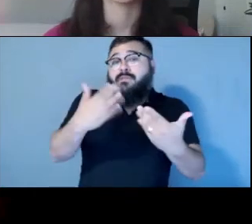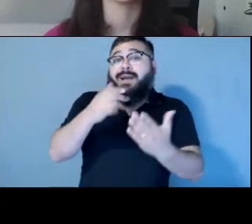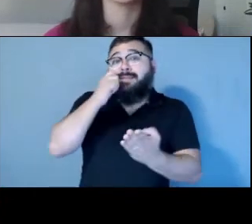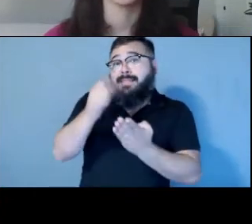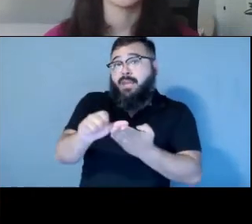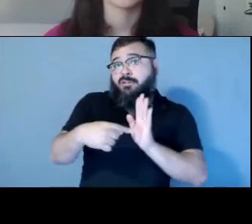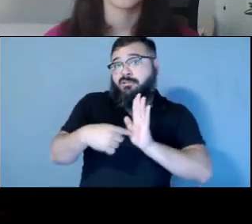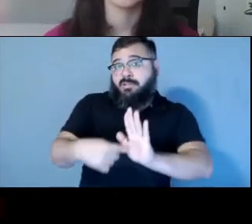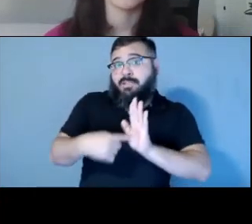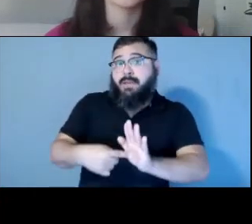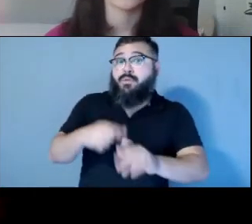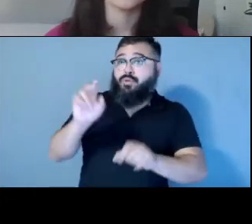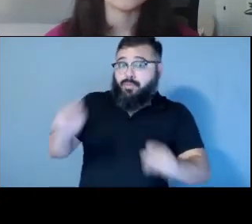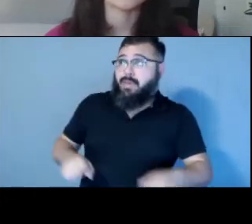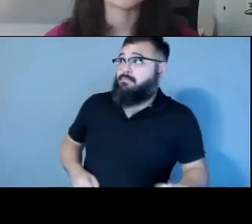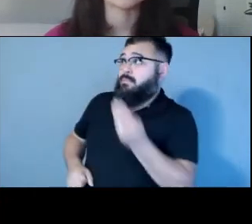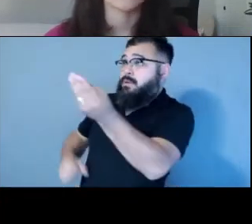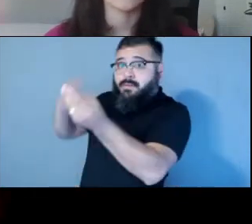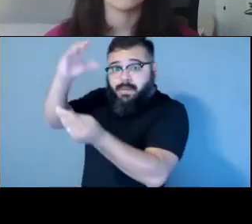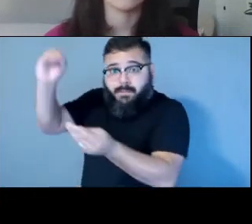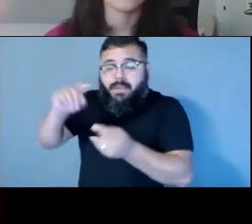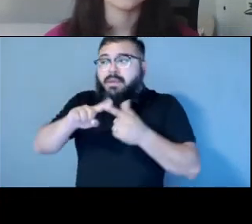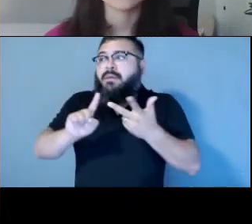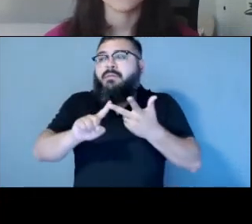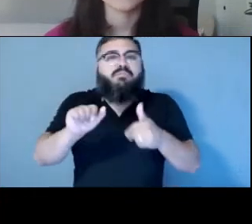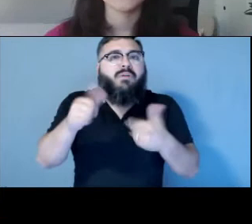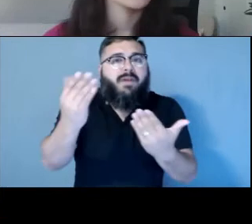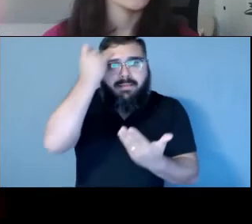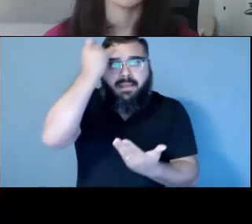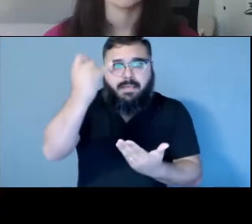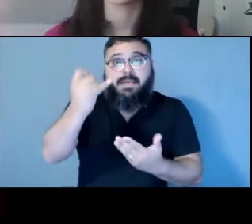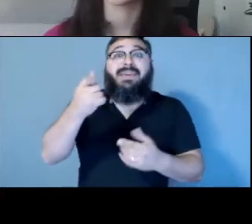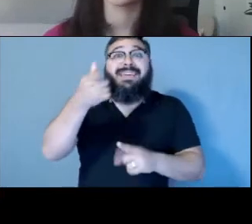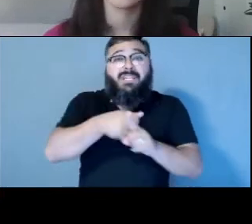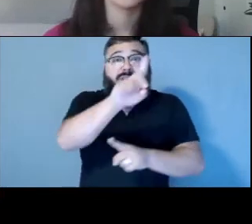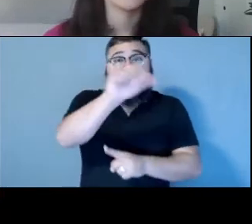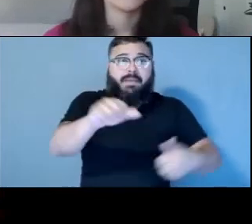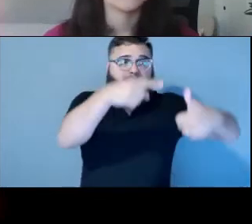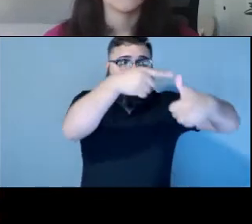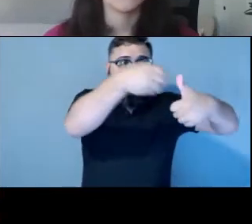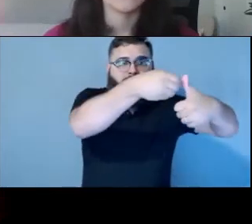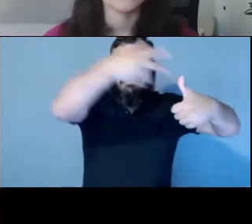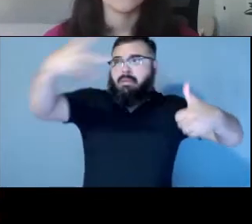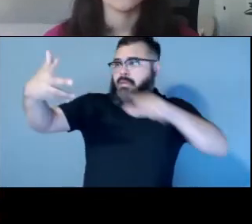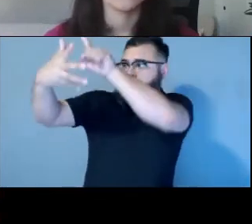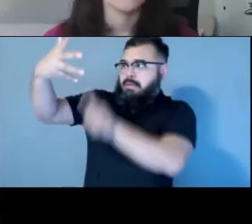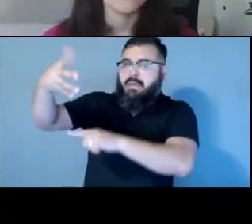it gives you a combination ideas by disability, and it has a lot of different disabilities covered.